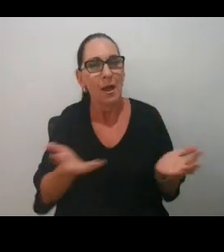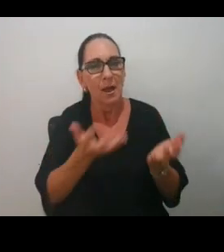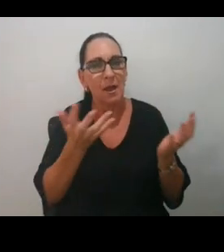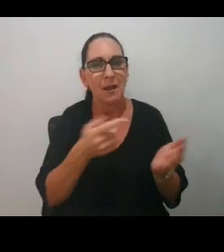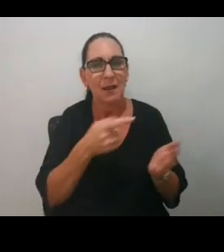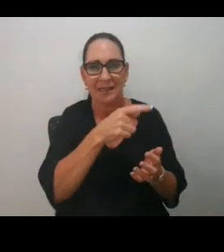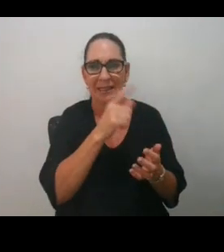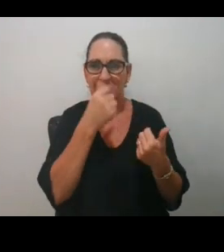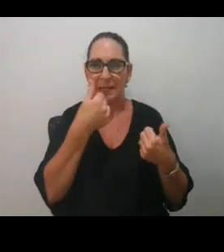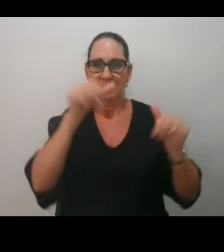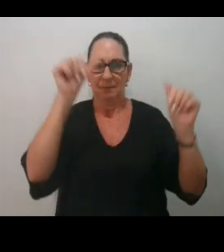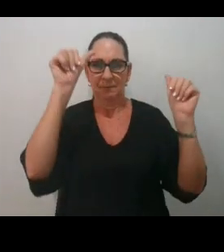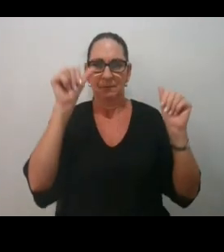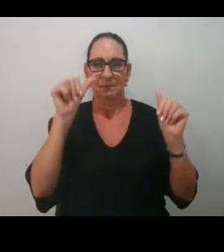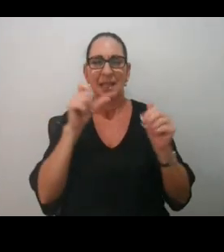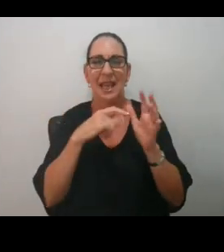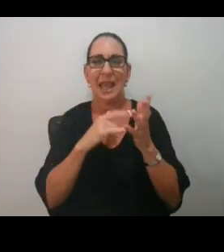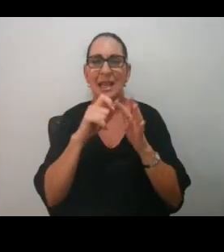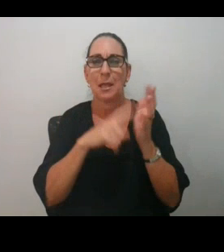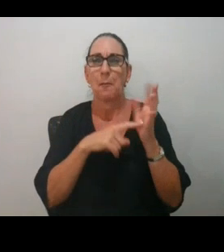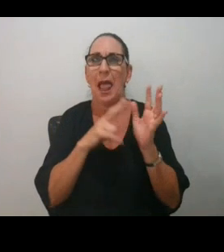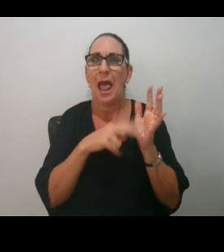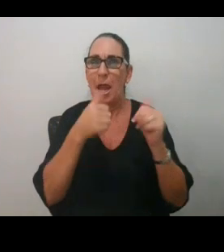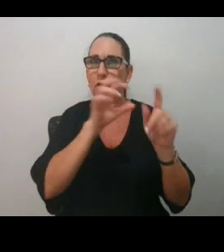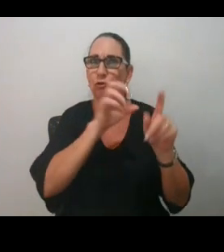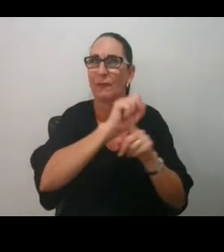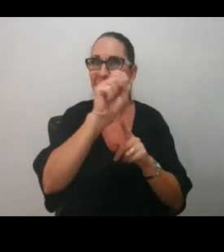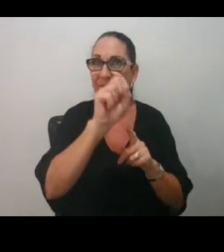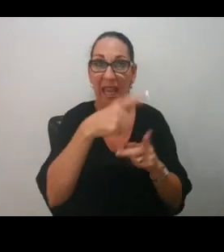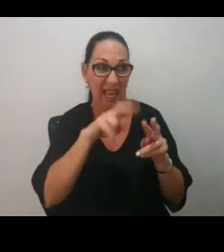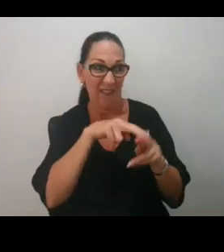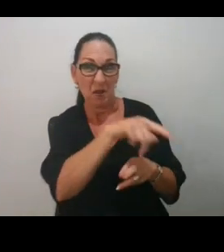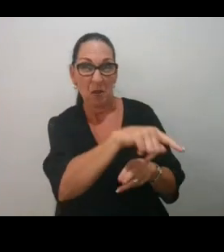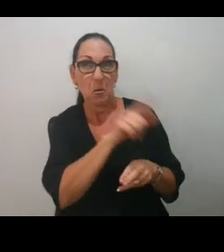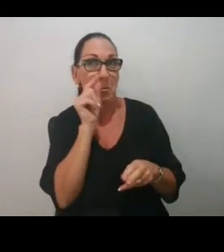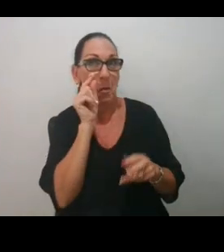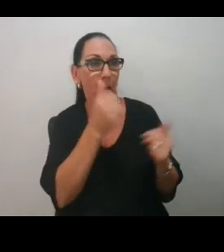the situation where if somebody's going well the magistrate will praise them and will'll talk to